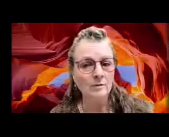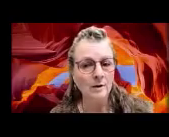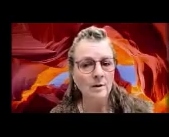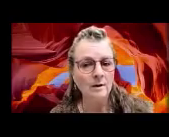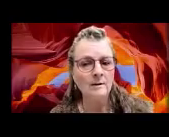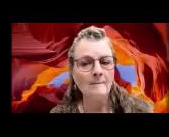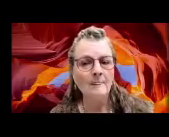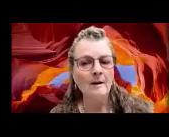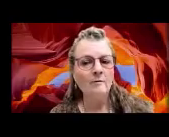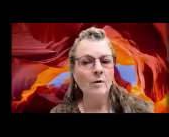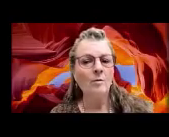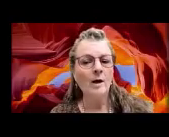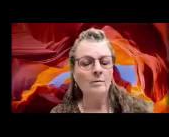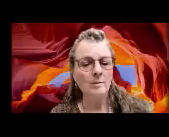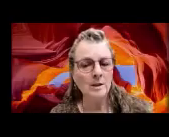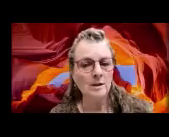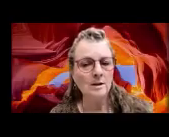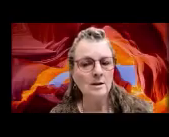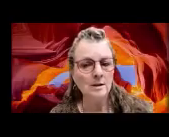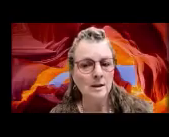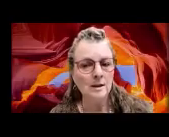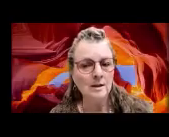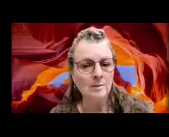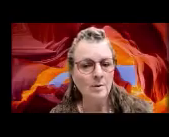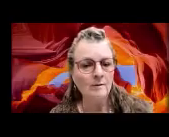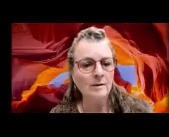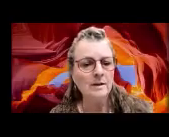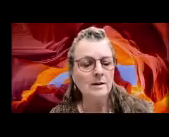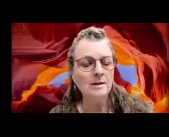very well. Four to one we mentioned is the CDC prevalence.